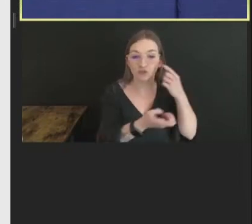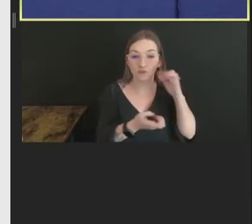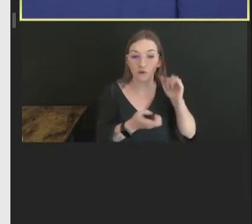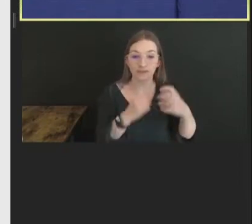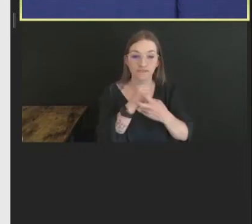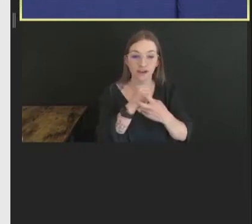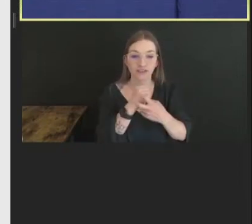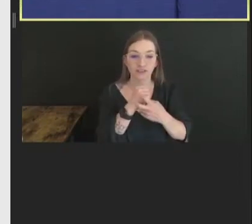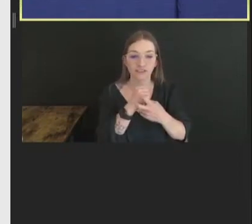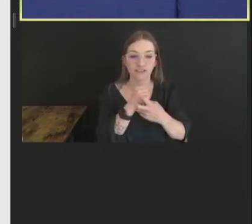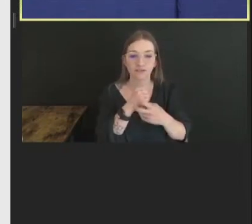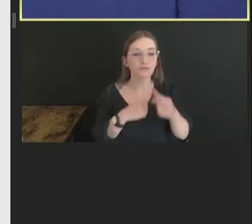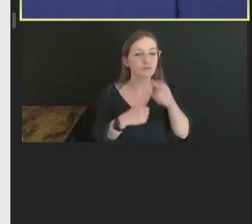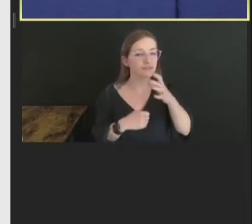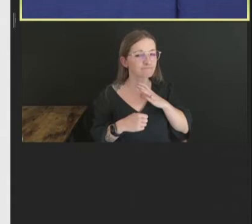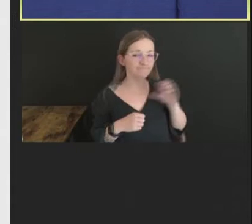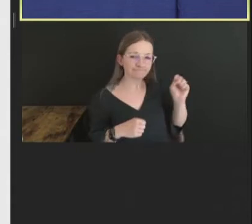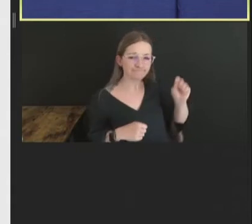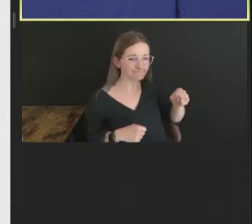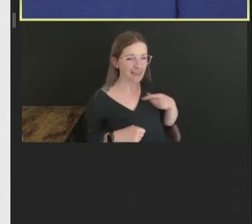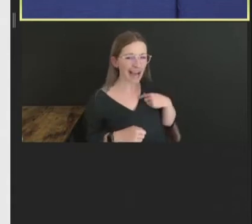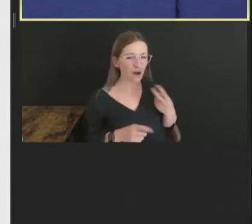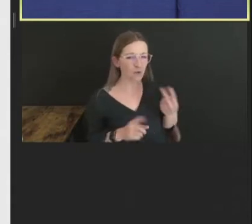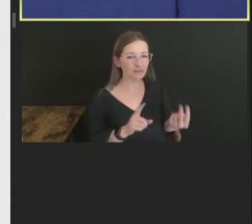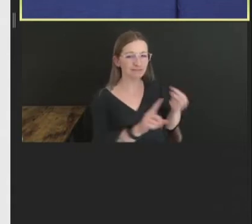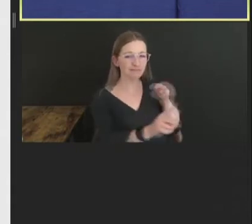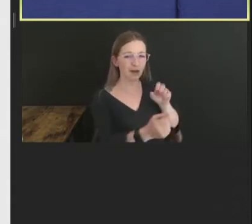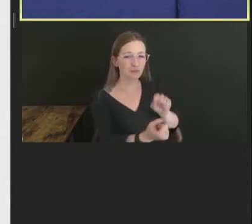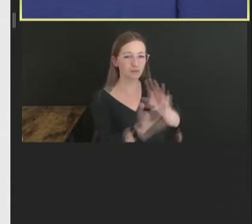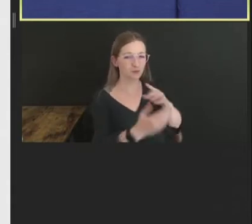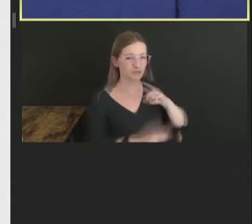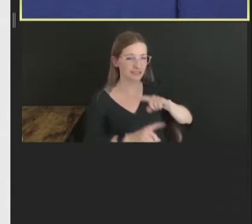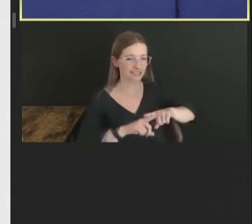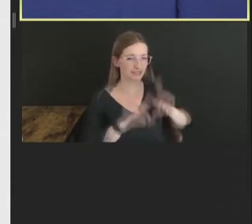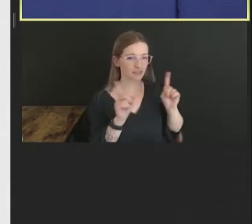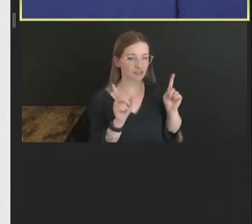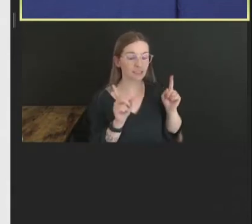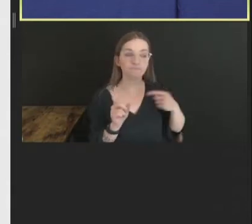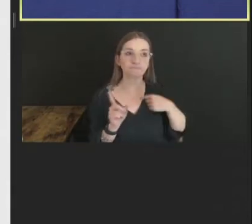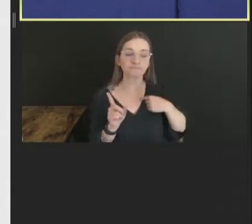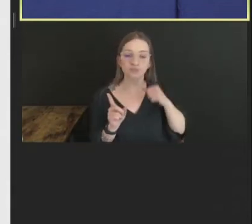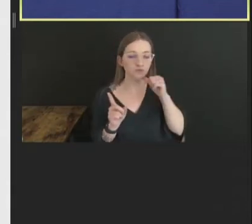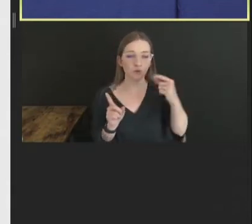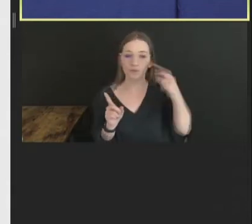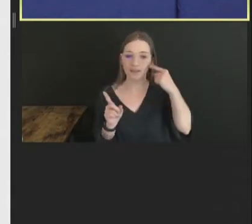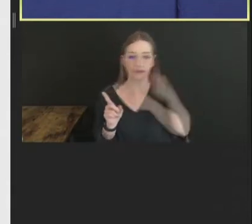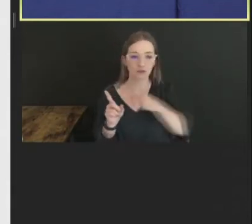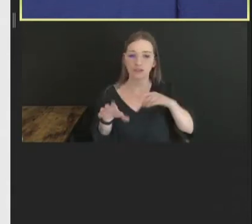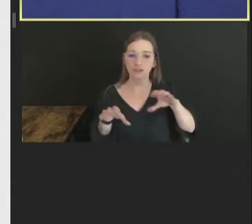say that I don't think we're doing a very good job at covering parts of the world where most of